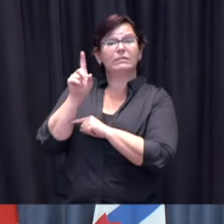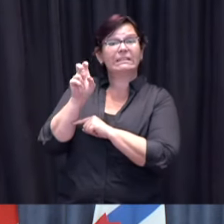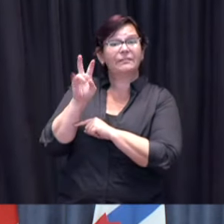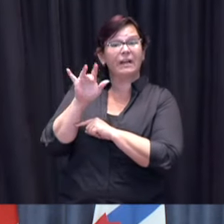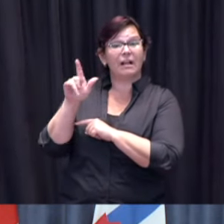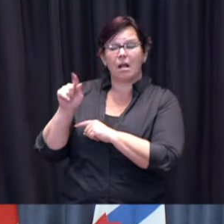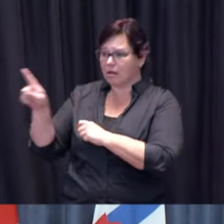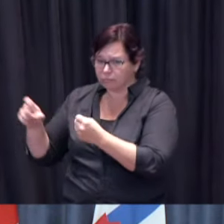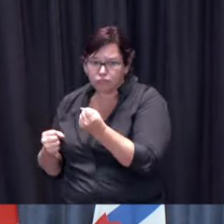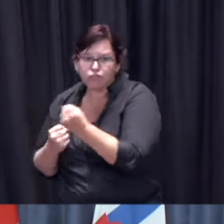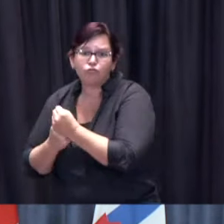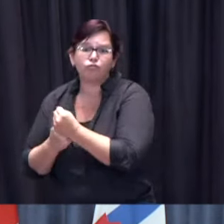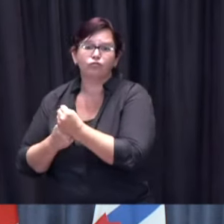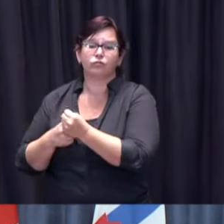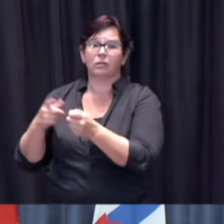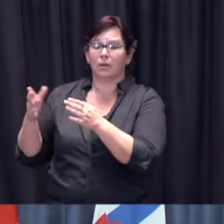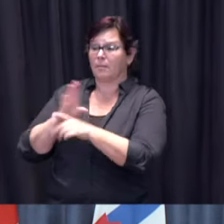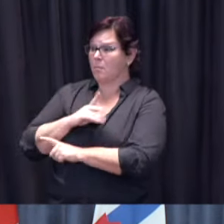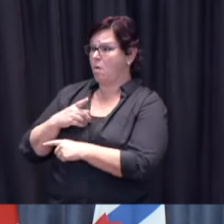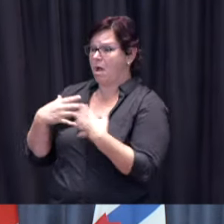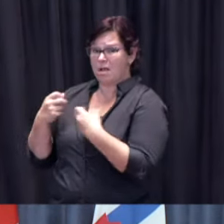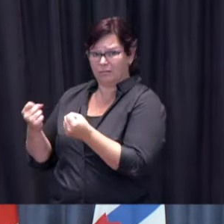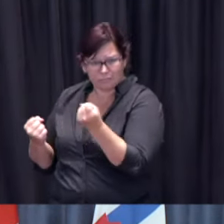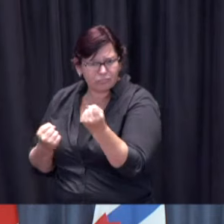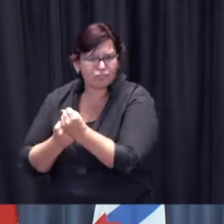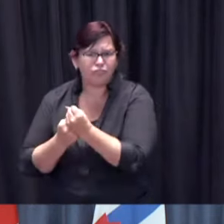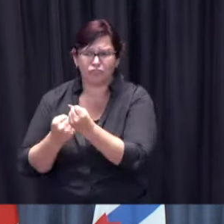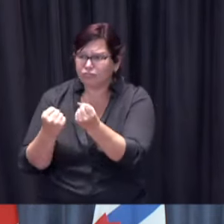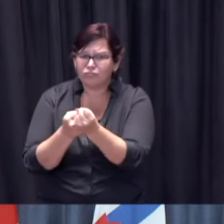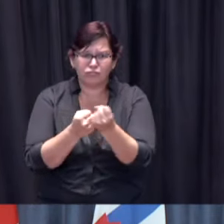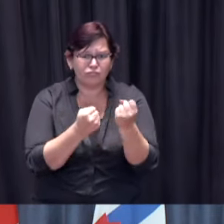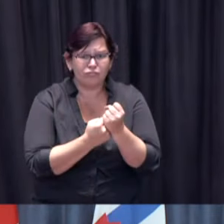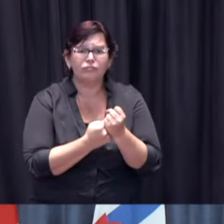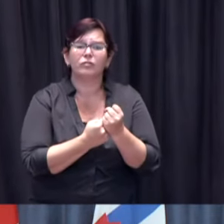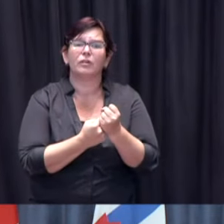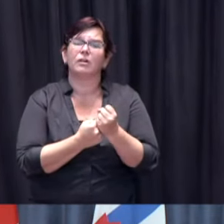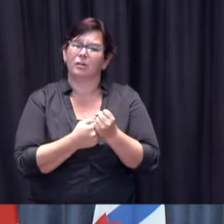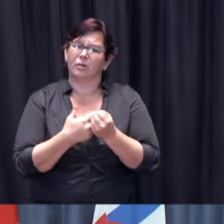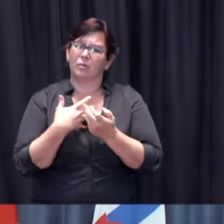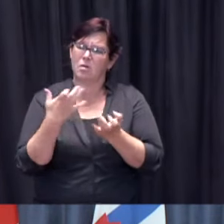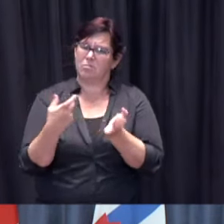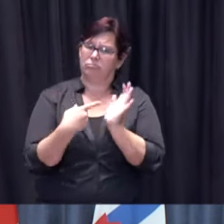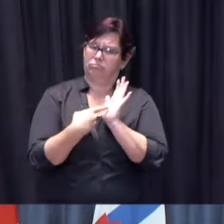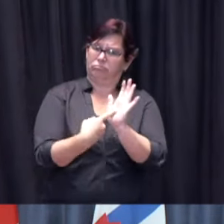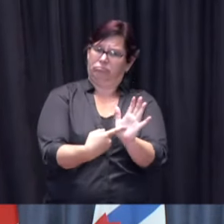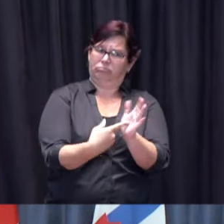necessary in order to protect residents. The advice comes as it has throughout this pandemic